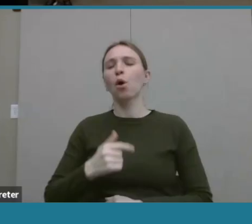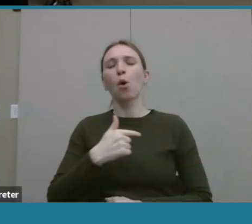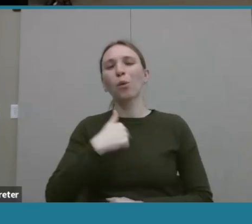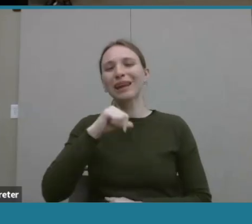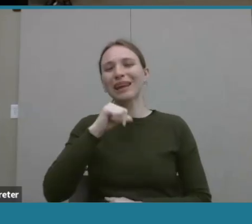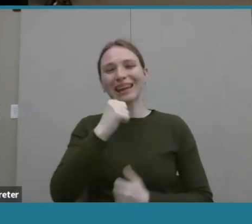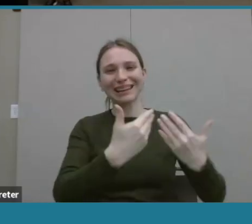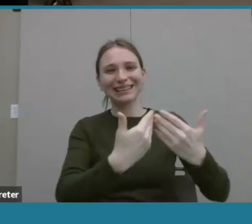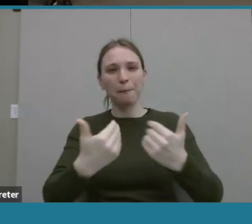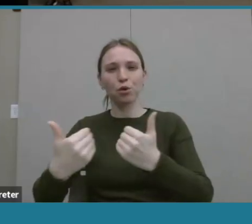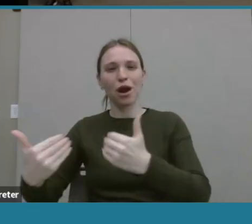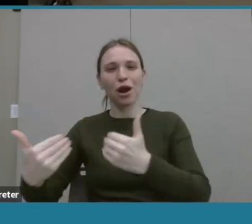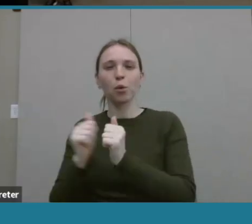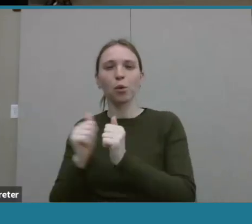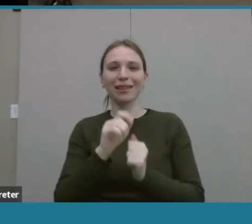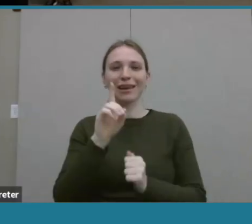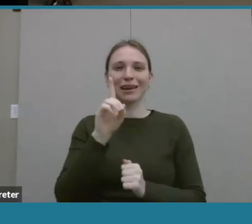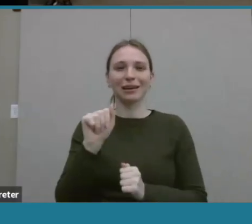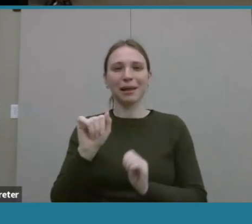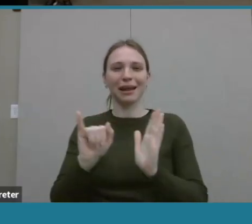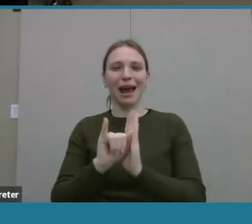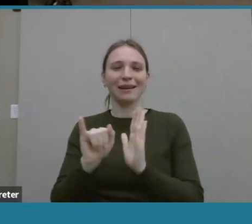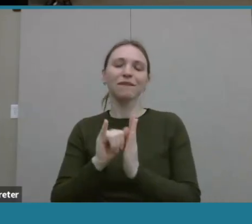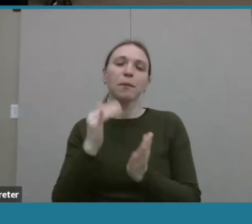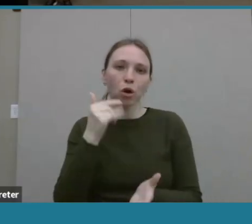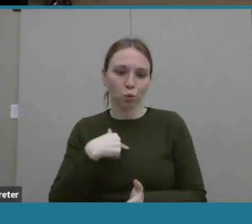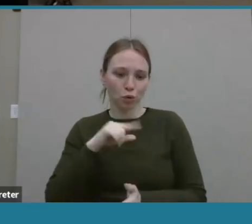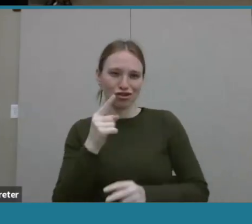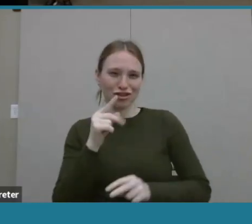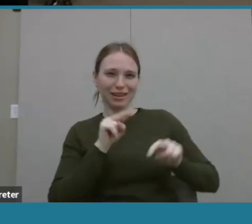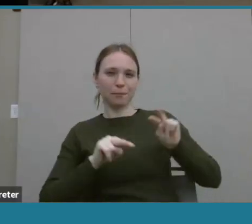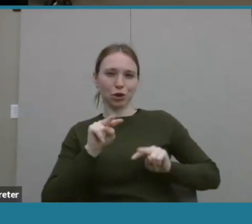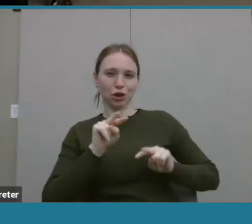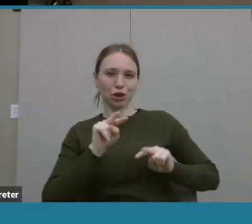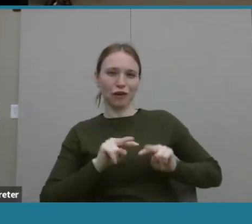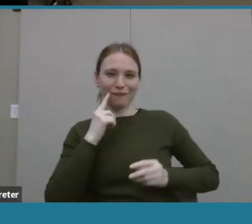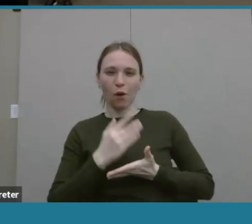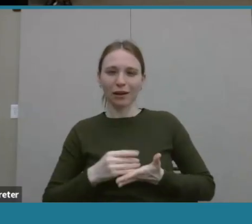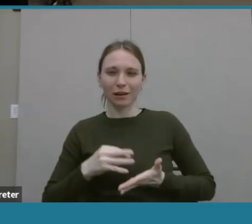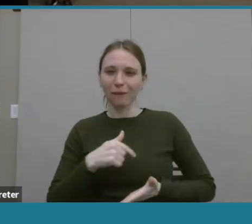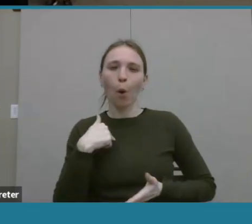because some of it was just observation. And so, you know, we can't, we can't draw those conclusions. So we have it in like an aggregate.